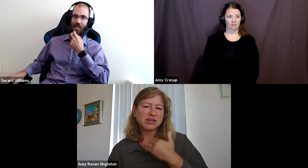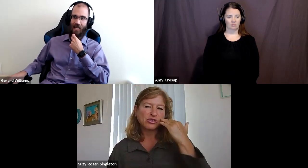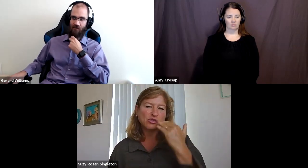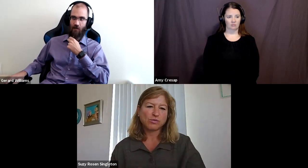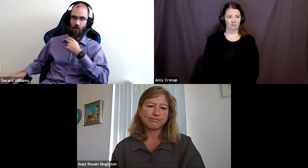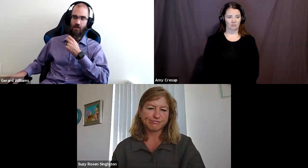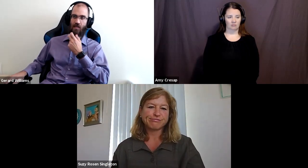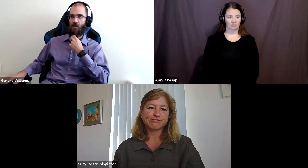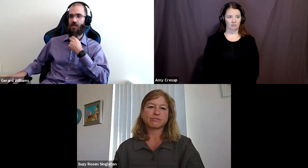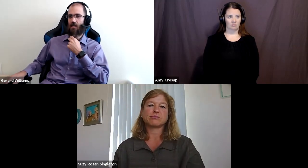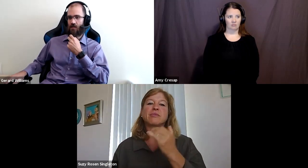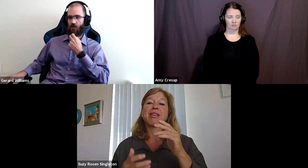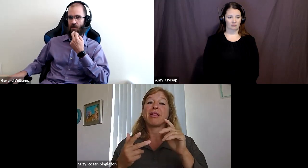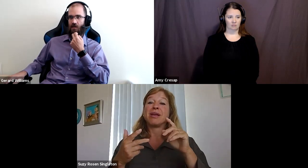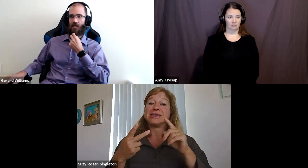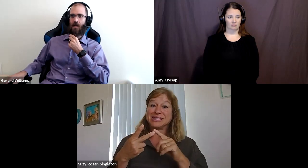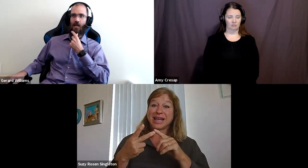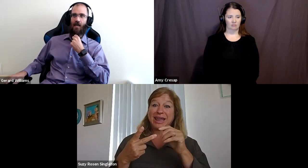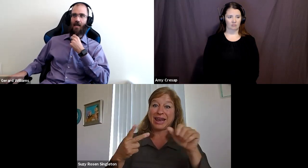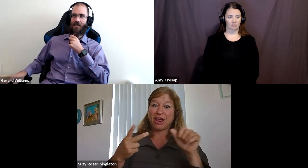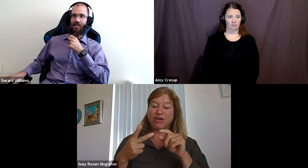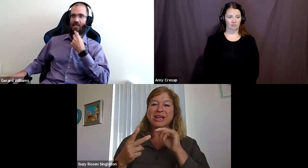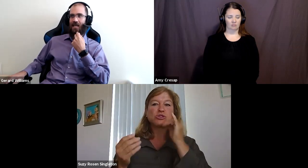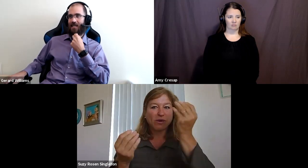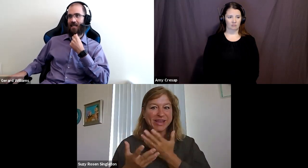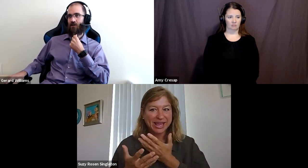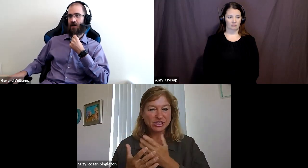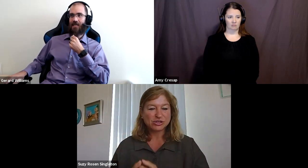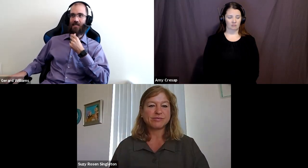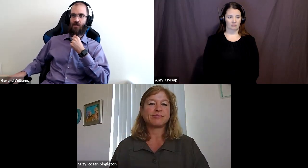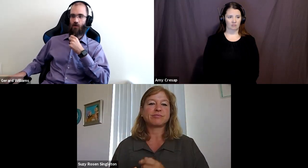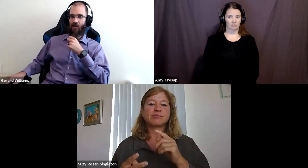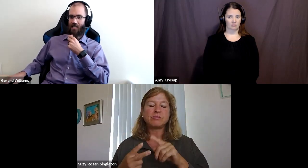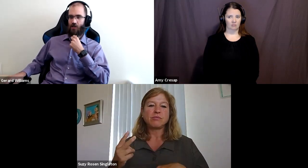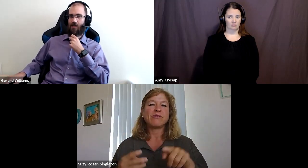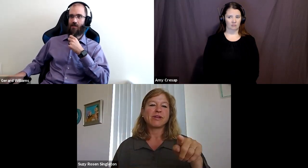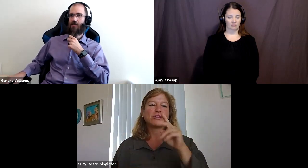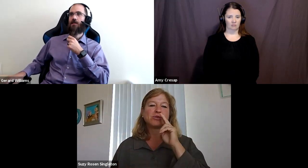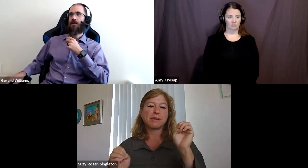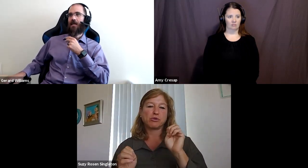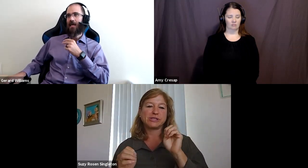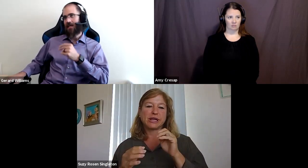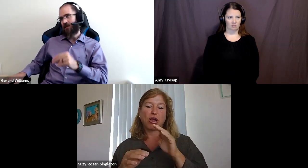case of emergency, please let us know. The second area is notifications.